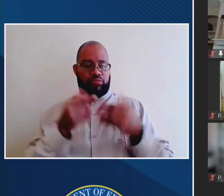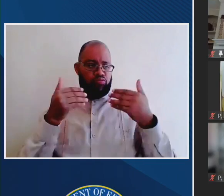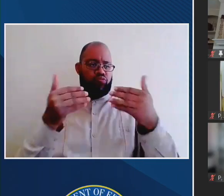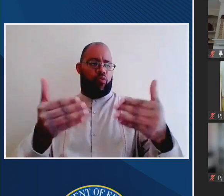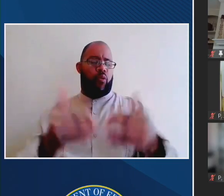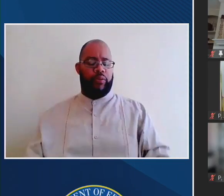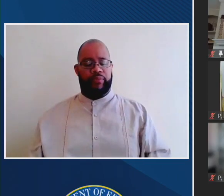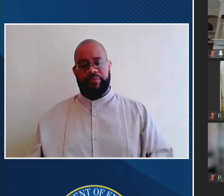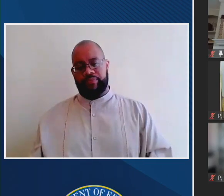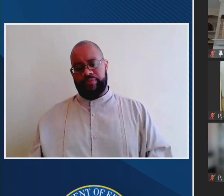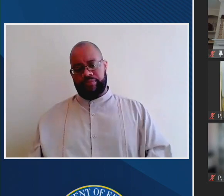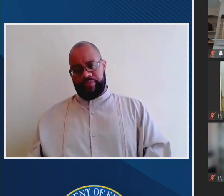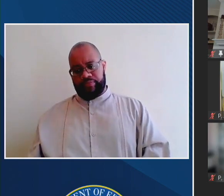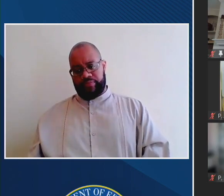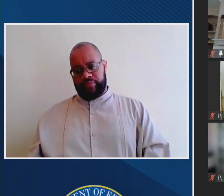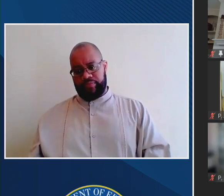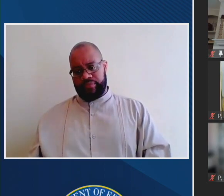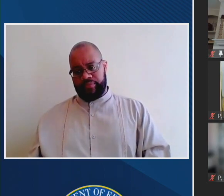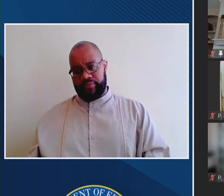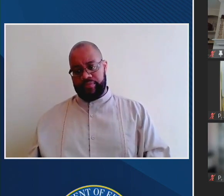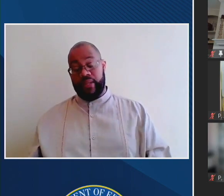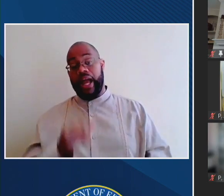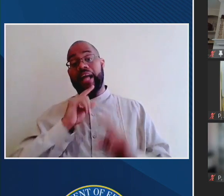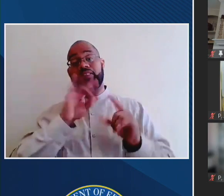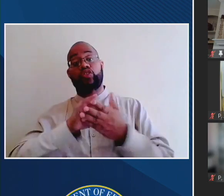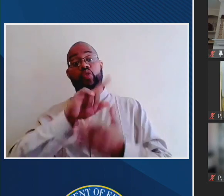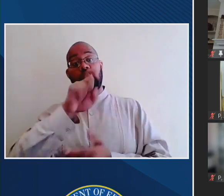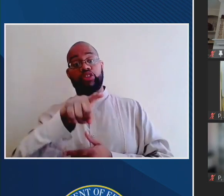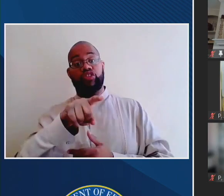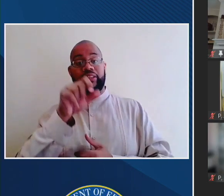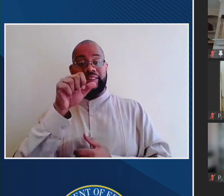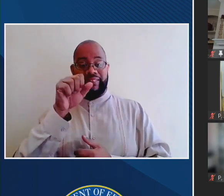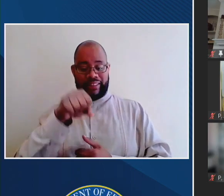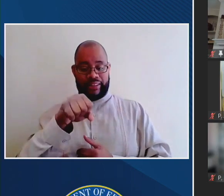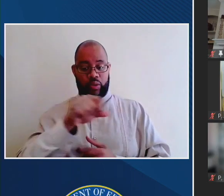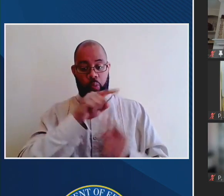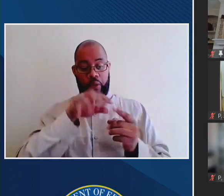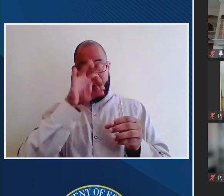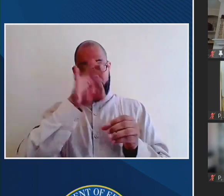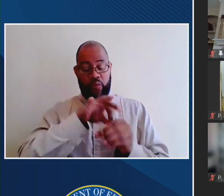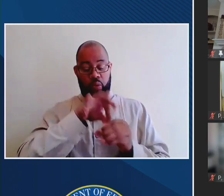Okay. And to answer that question. Yes, when the vote is- when the consensus